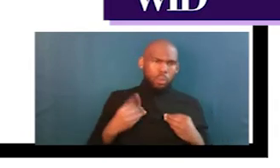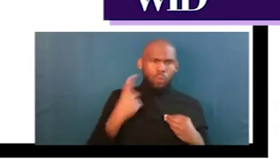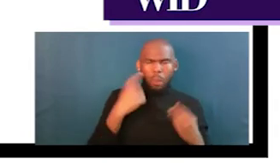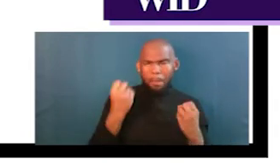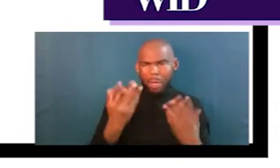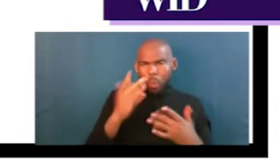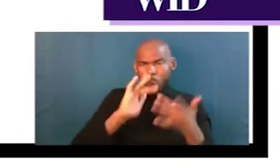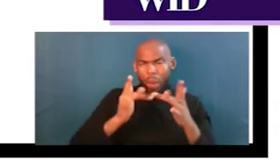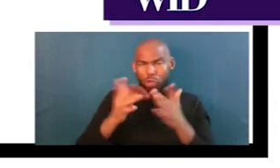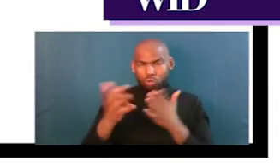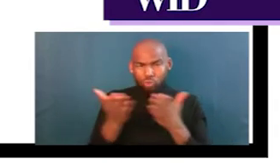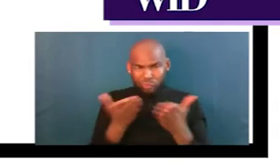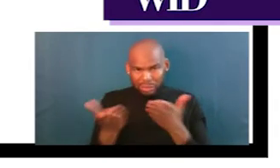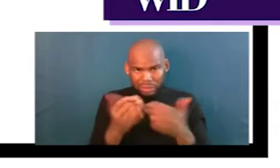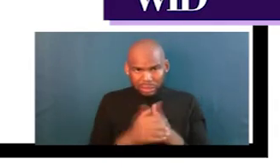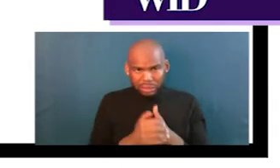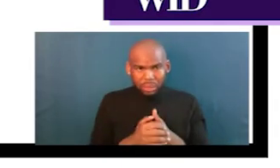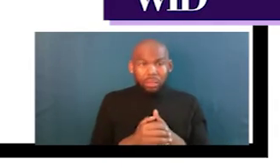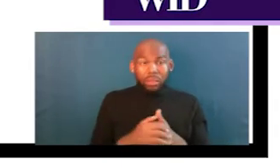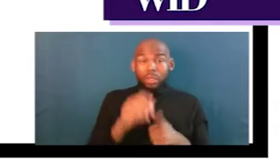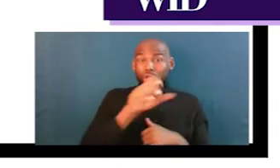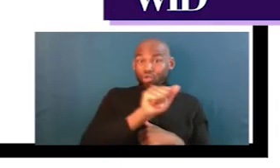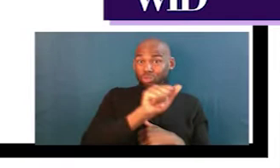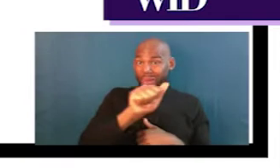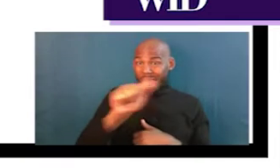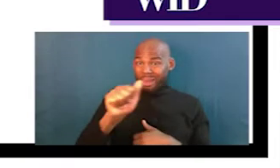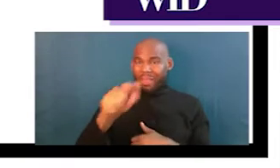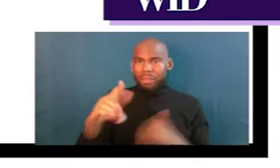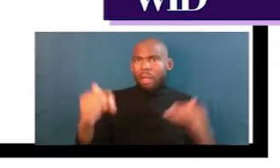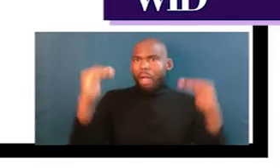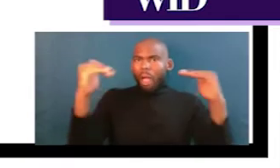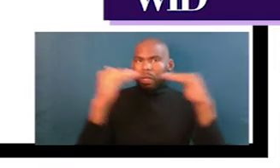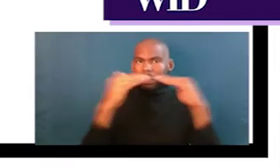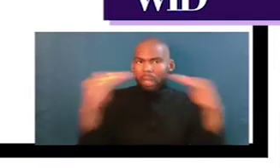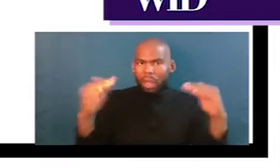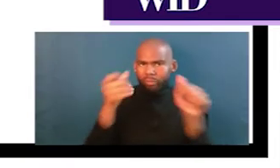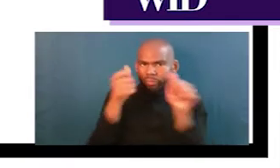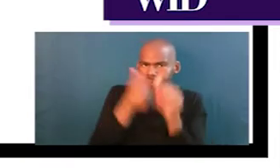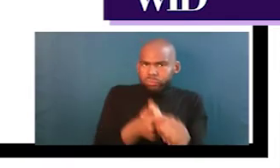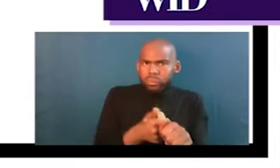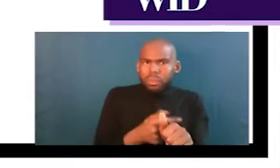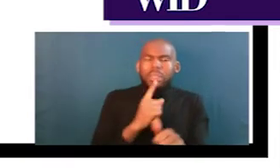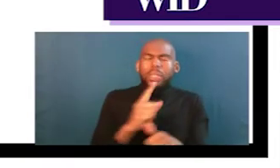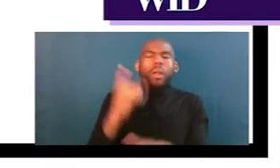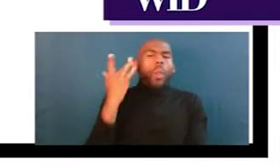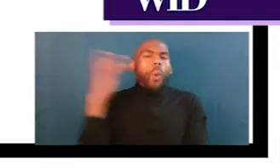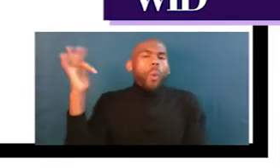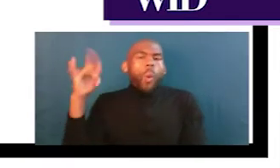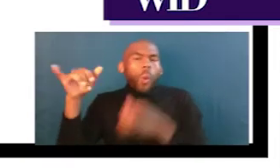many online services. AAA is the highest level of conformance and is viewed as the gold standard